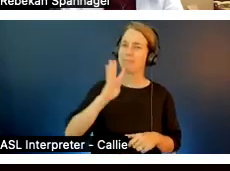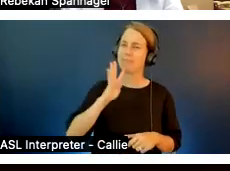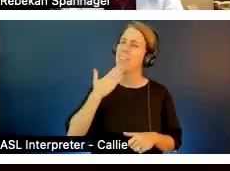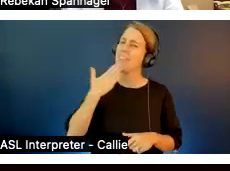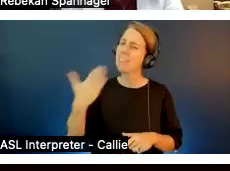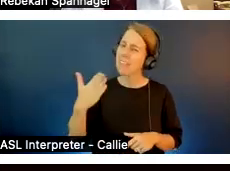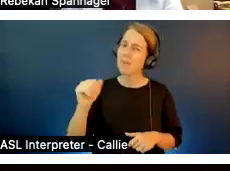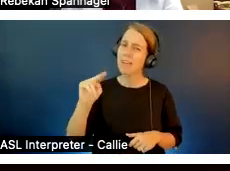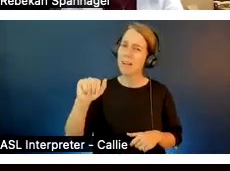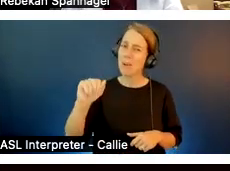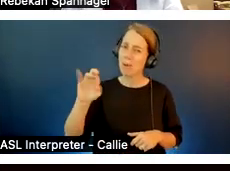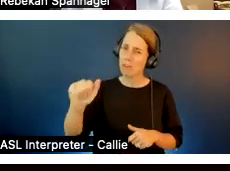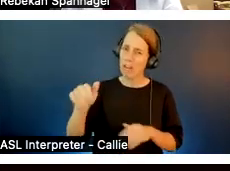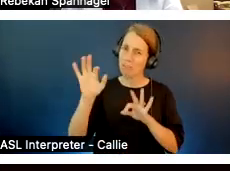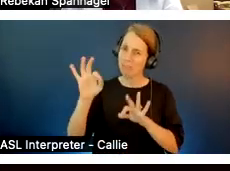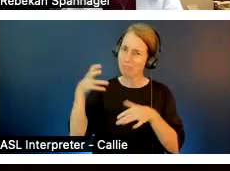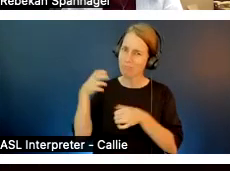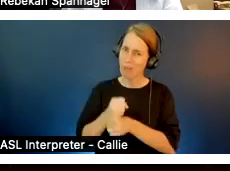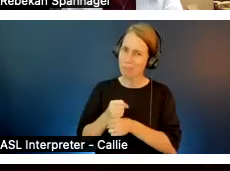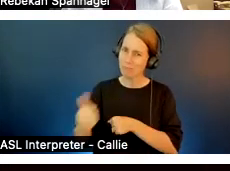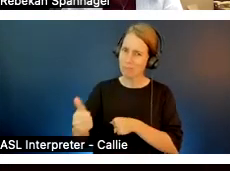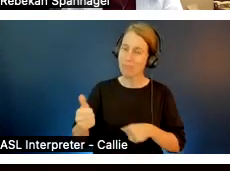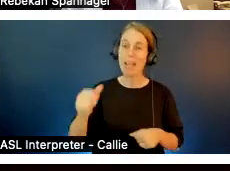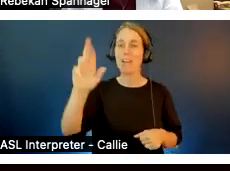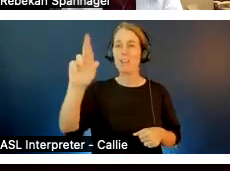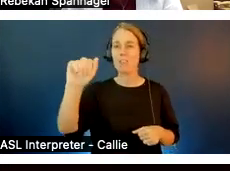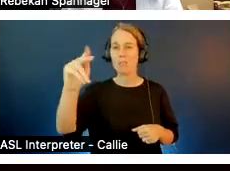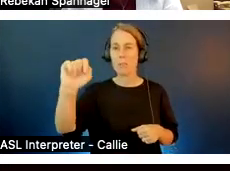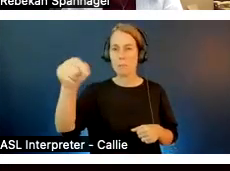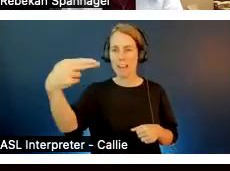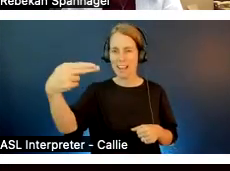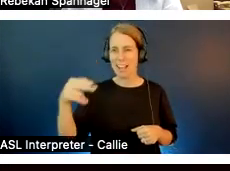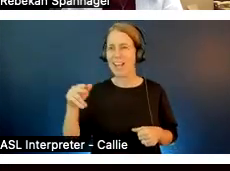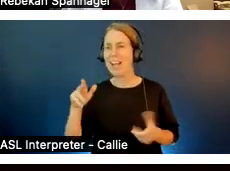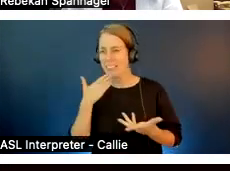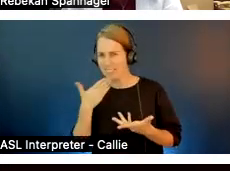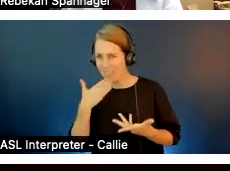for your presentation today i have not seen any other questions come in today